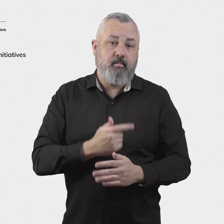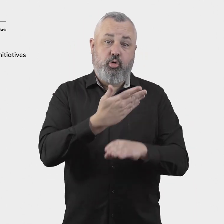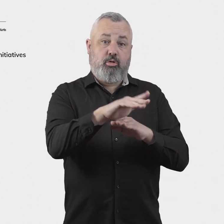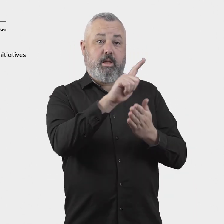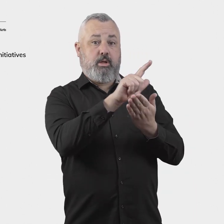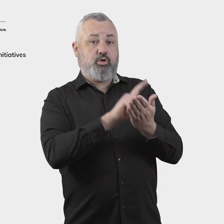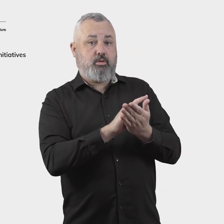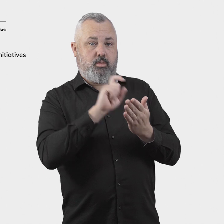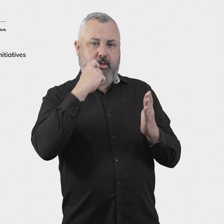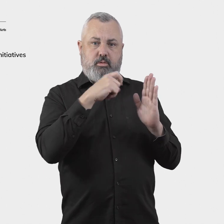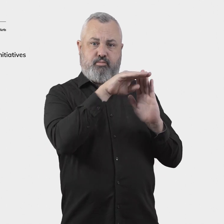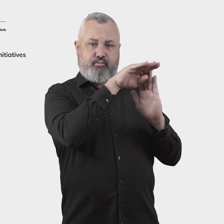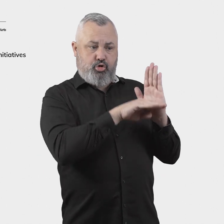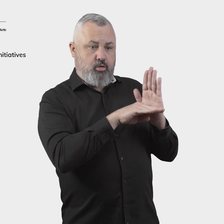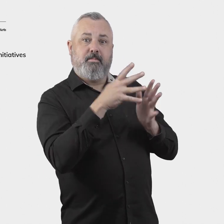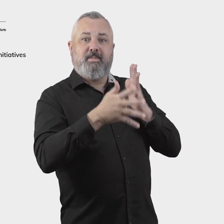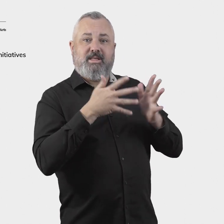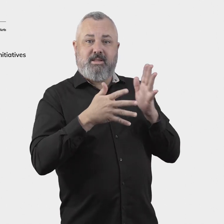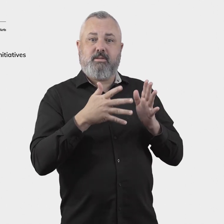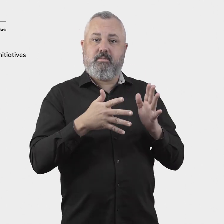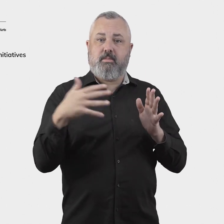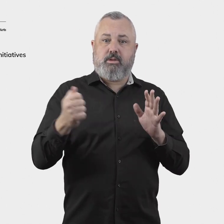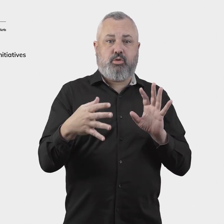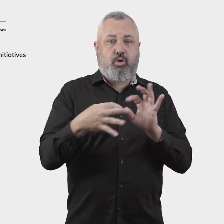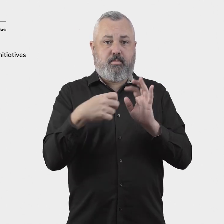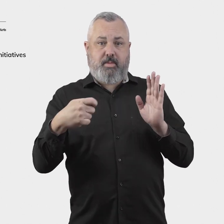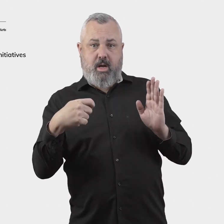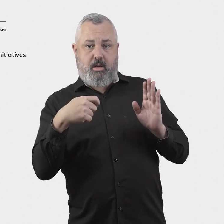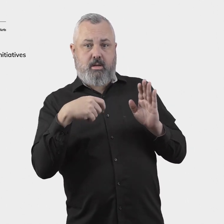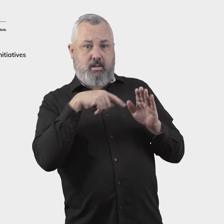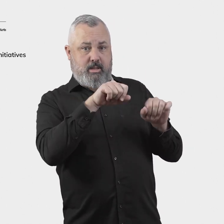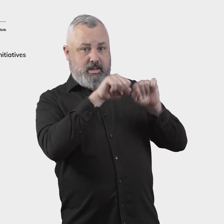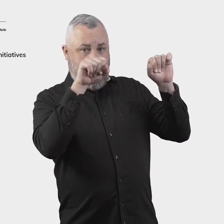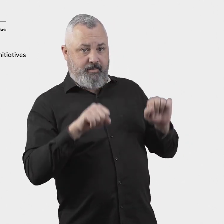The enabling legislation for the ombuds scheme will outline requirements for airlines and airports to become members of